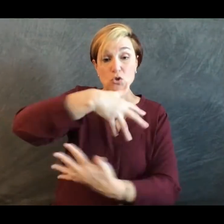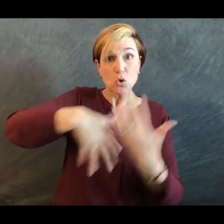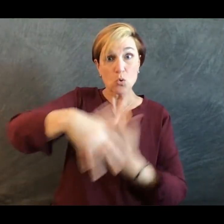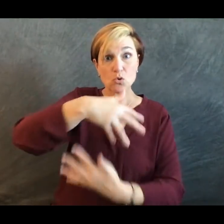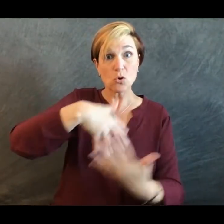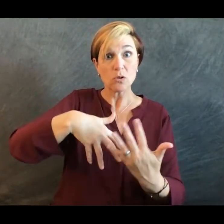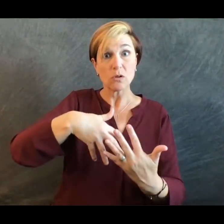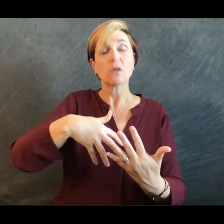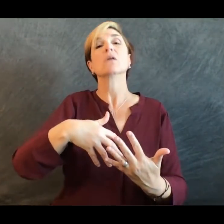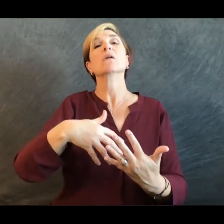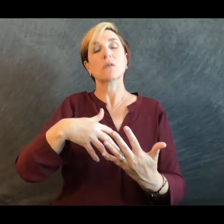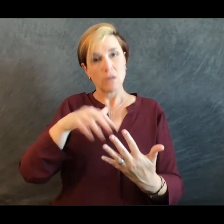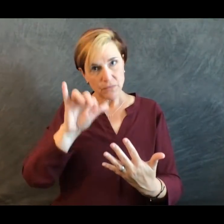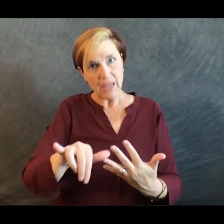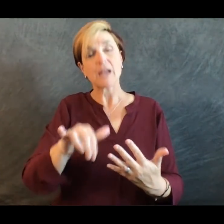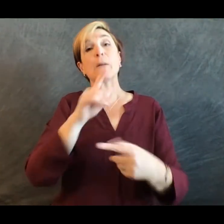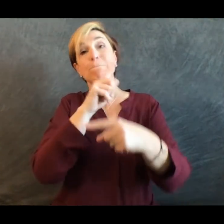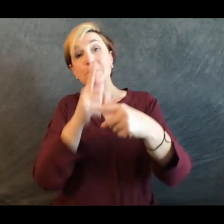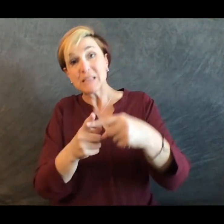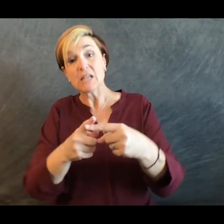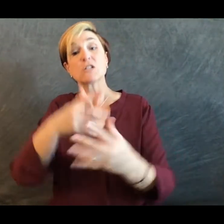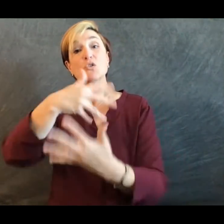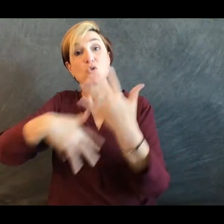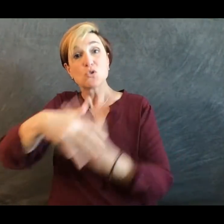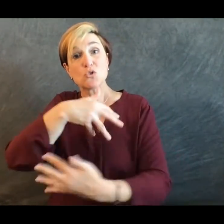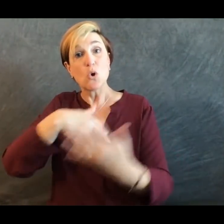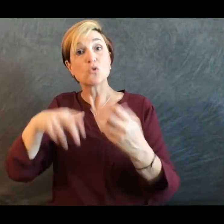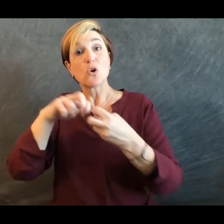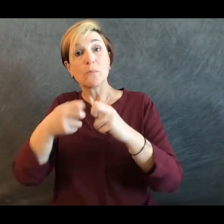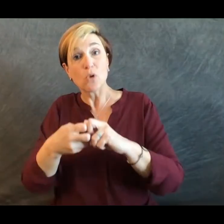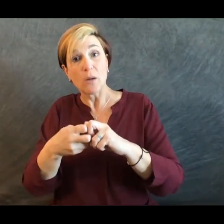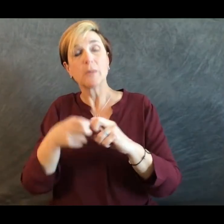diseases that put you at risk for severe complications of coronavirus but as the